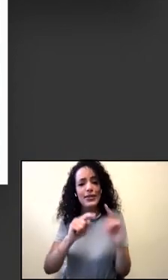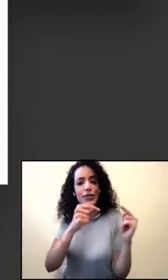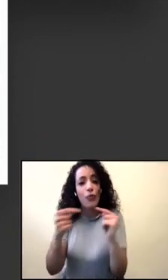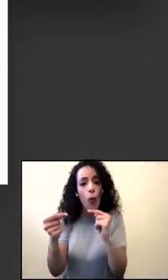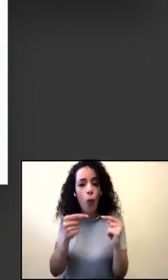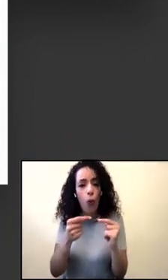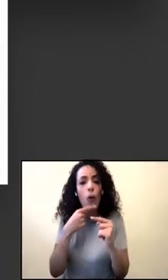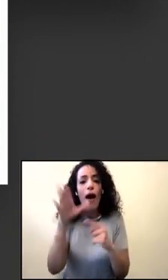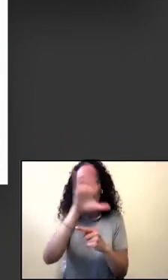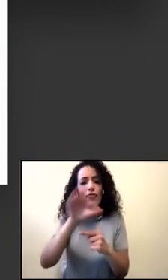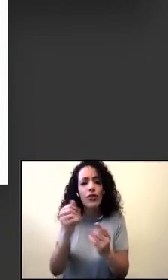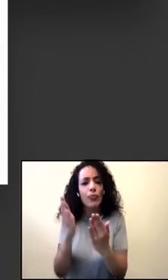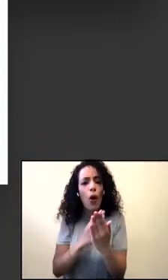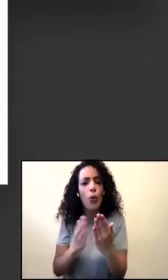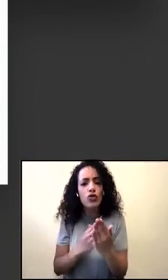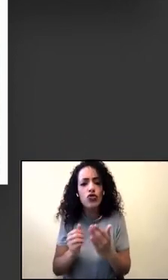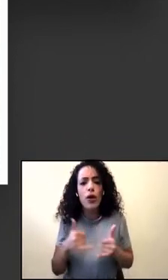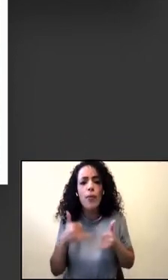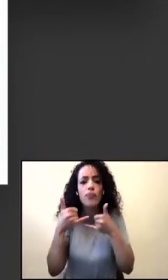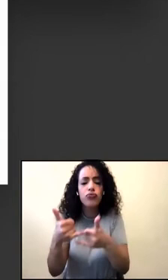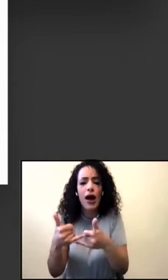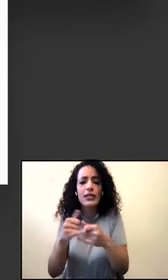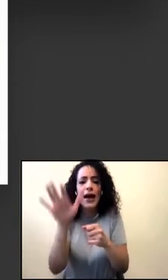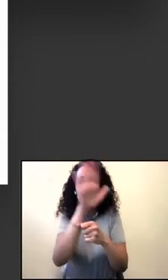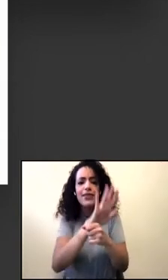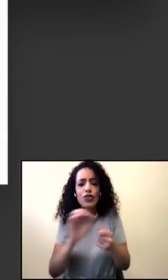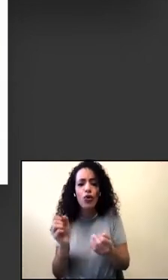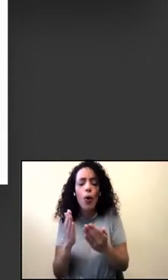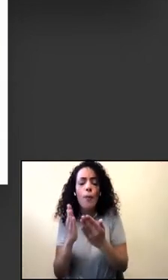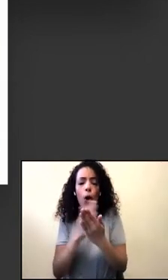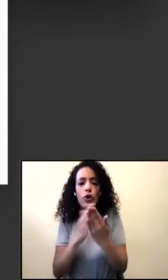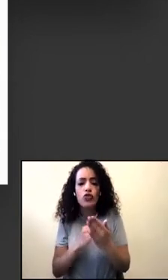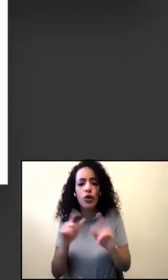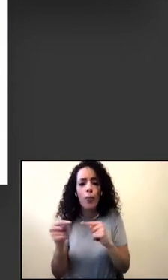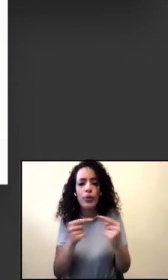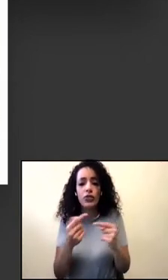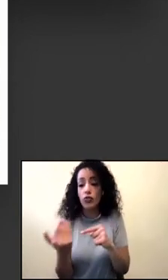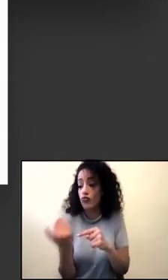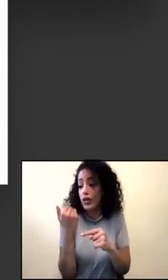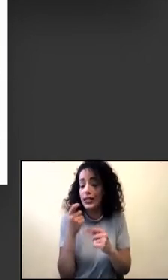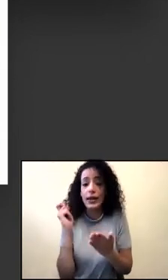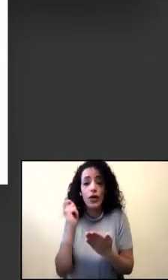National Poetry Competition. Most recently, Asmaa was commissioned by BBC New Creatives. We're so